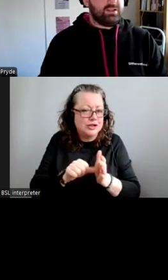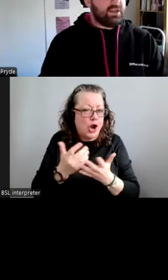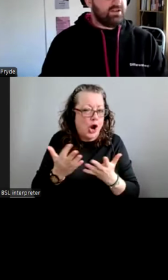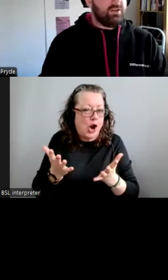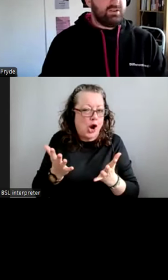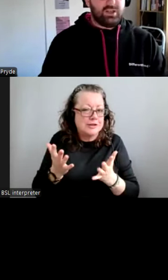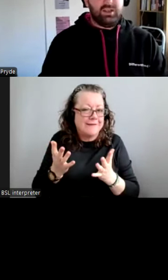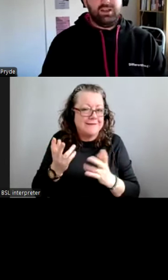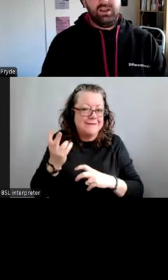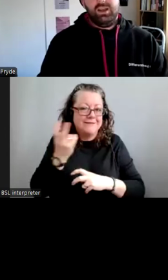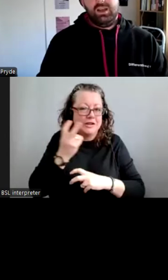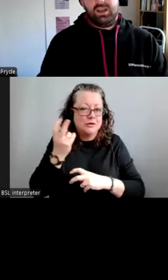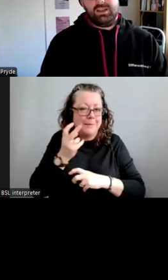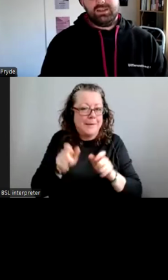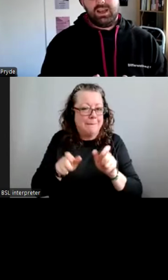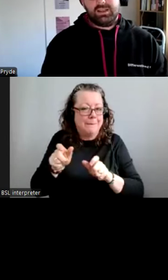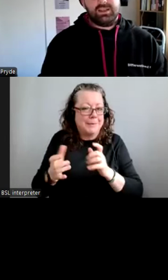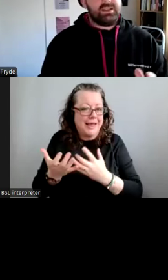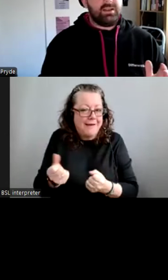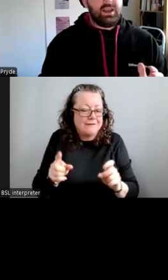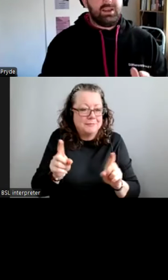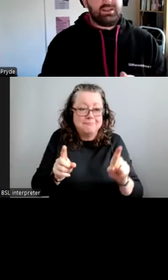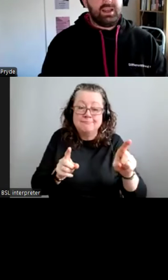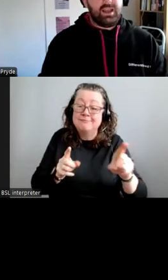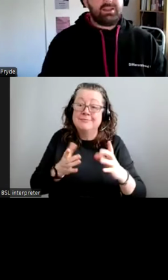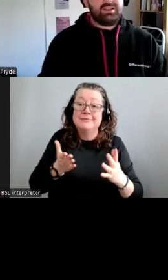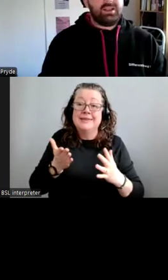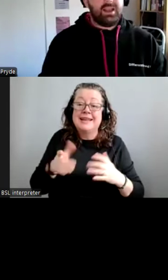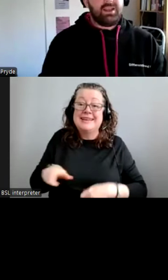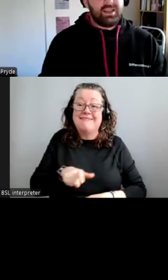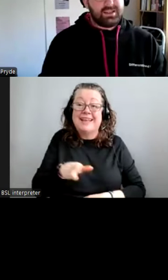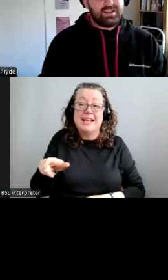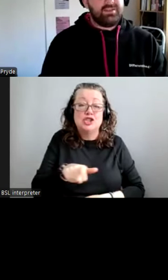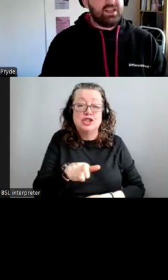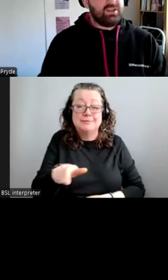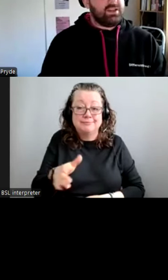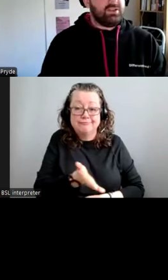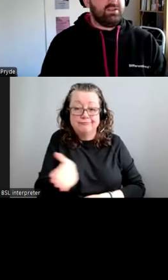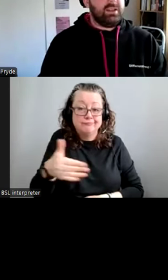assistive technology is excessive navigation.